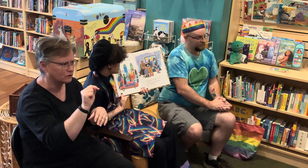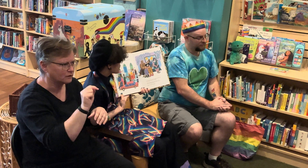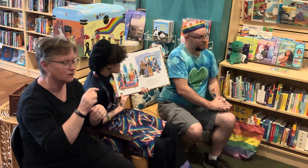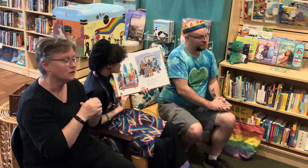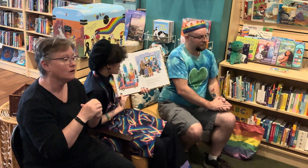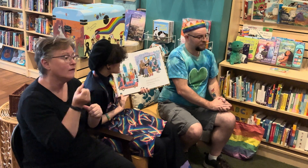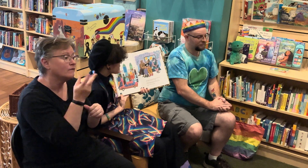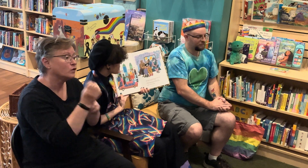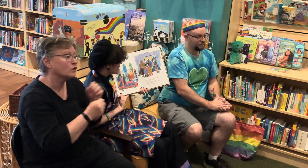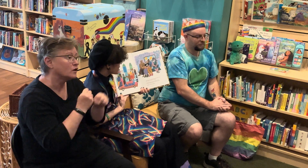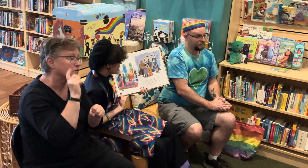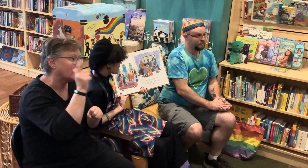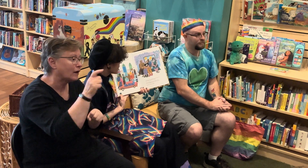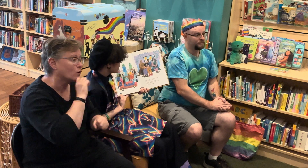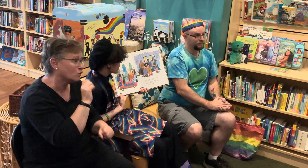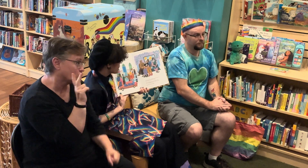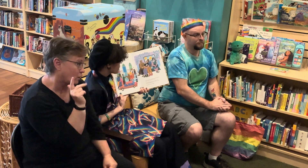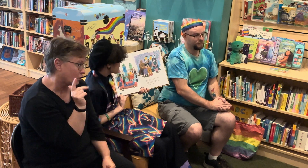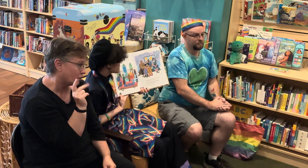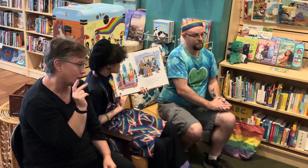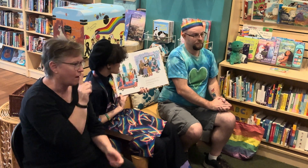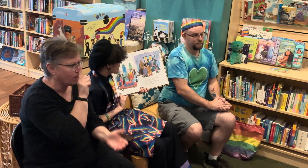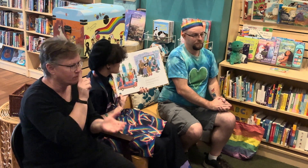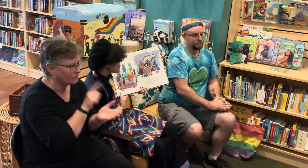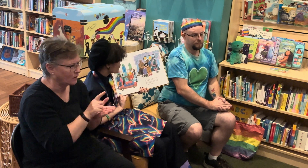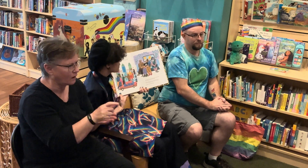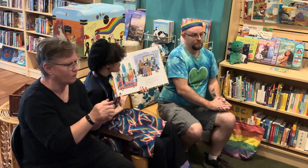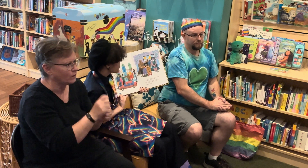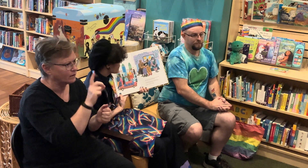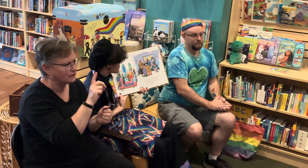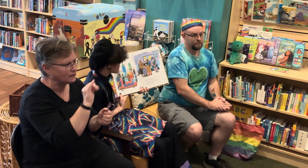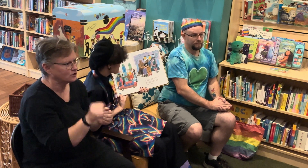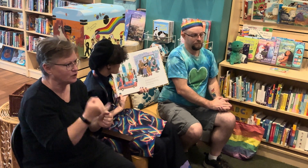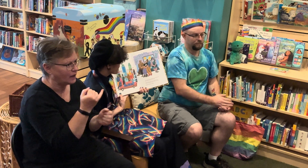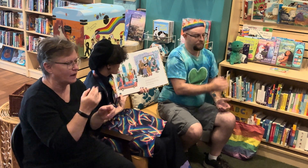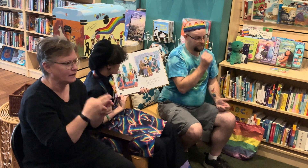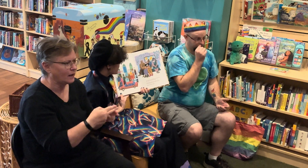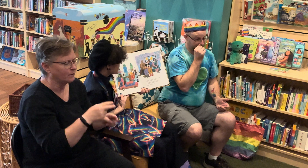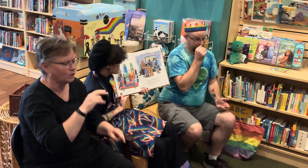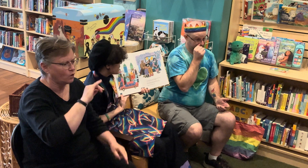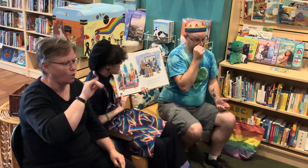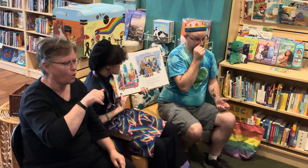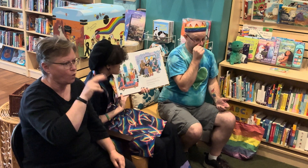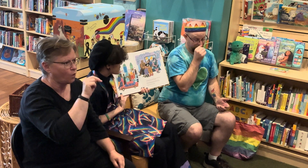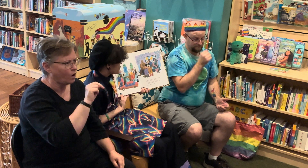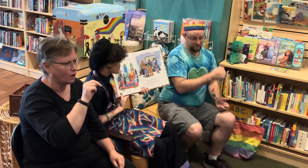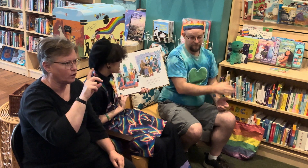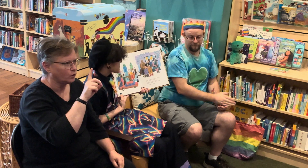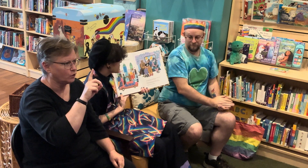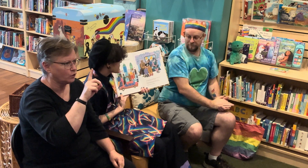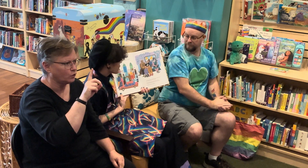Keith was 23, he fell in love with a DJ named Juan Dubois. Keith listened to Juan's music